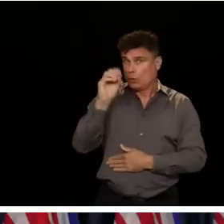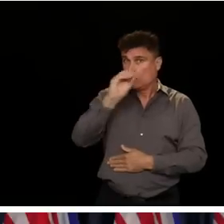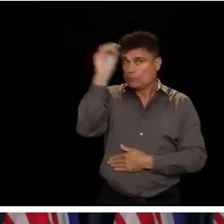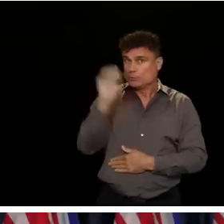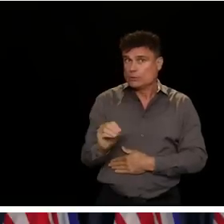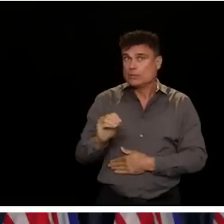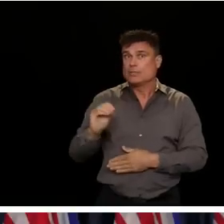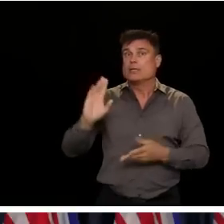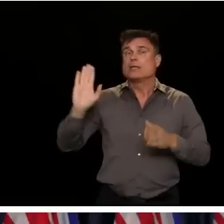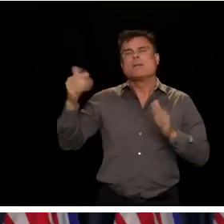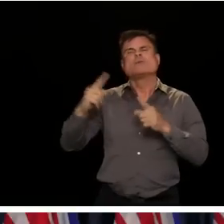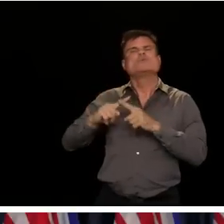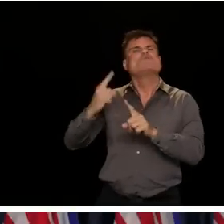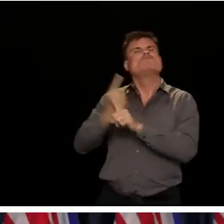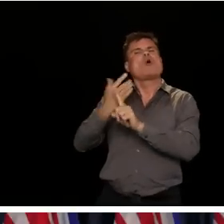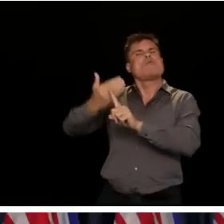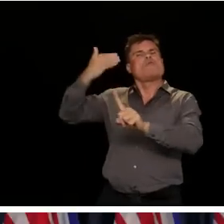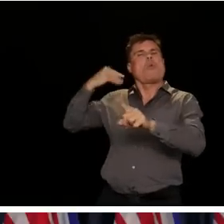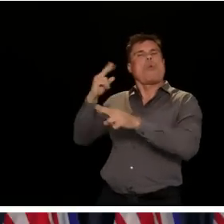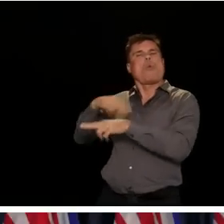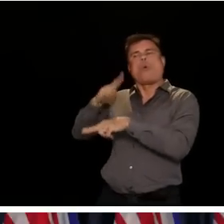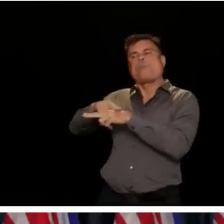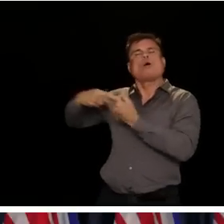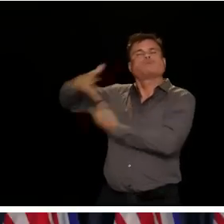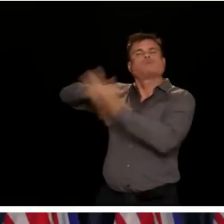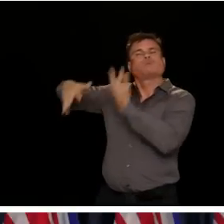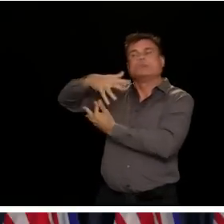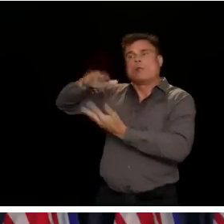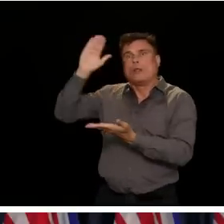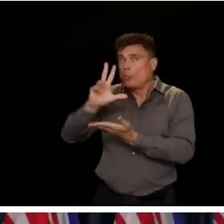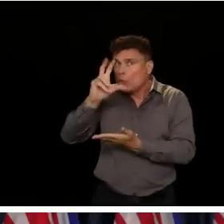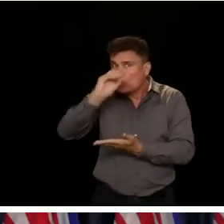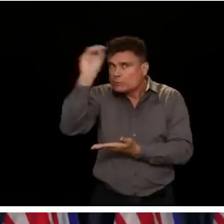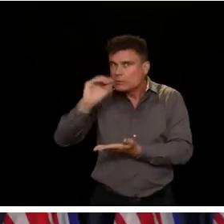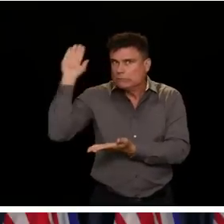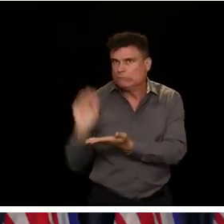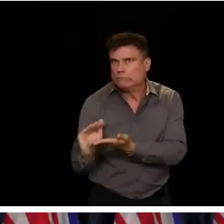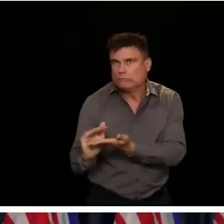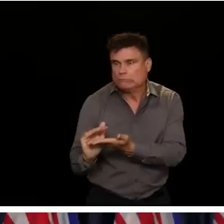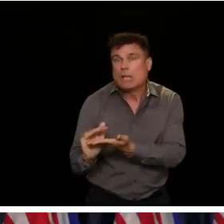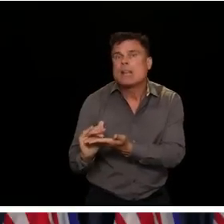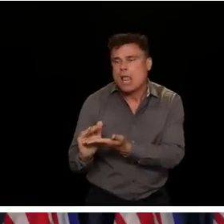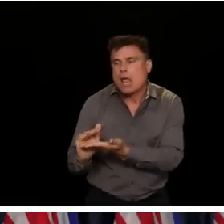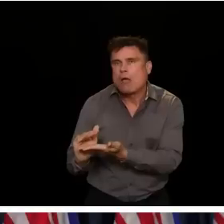around 40% and we are now somewhere around 60-65%. I am intentionally saying that, it is not